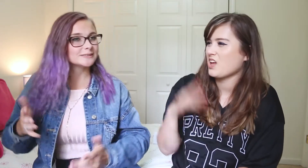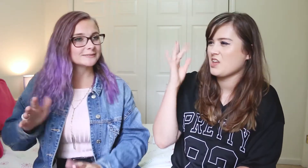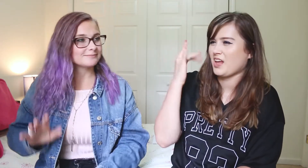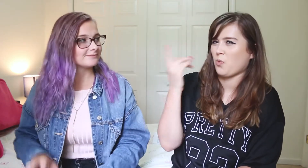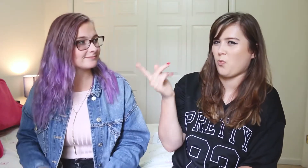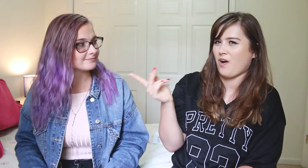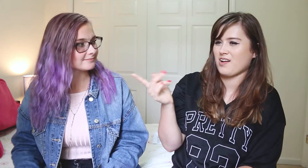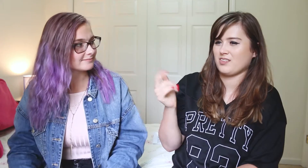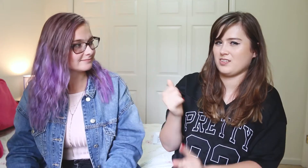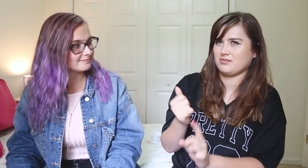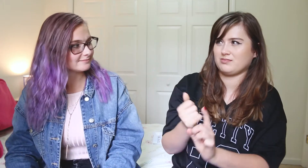Why follow?